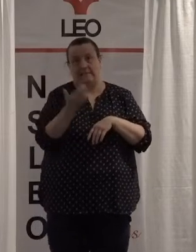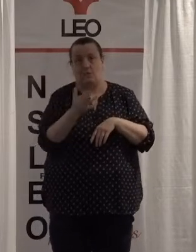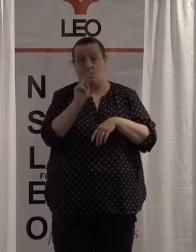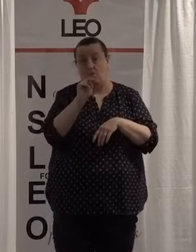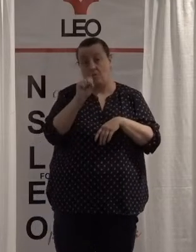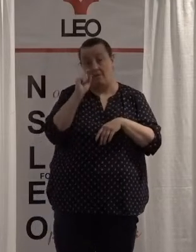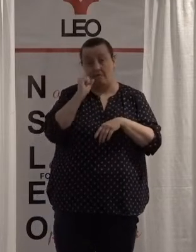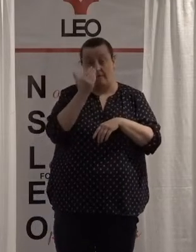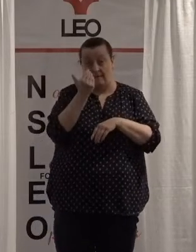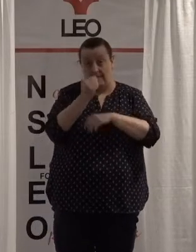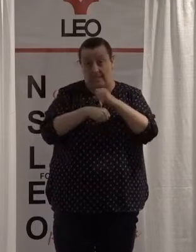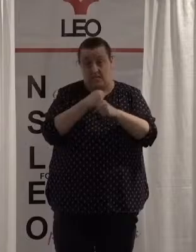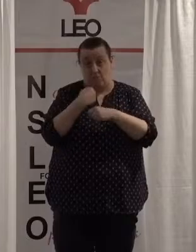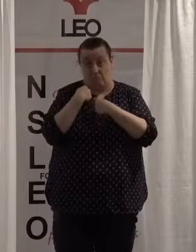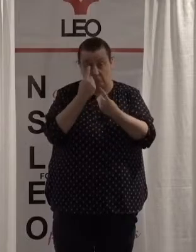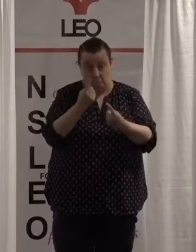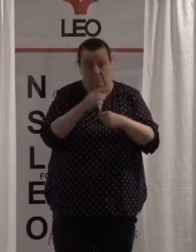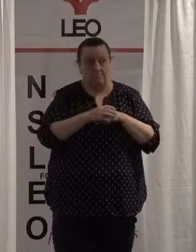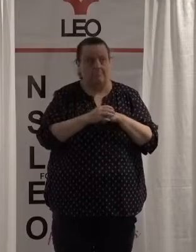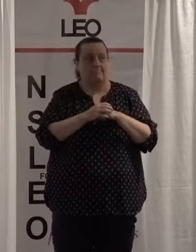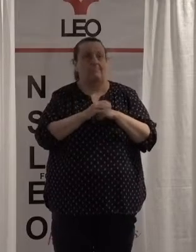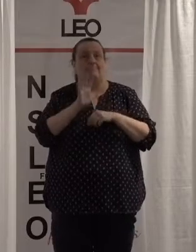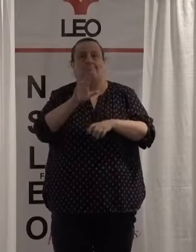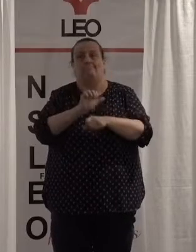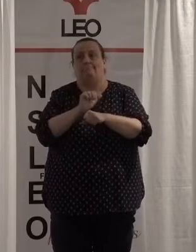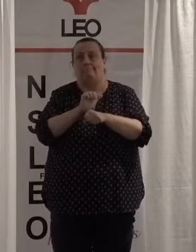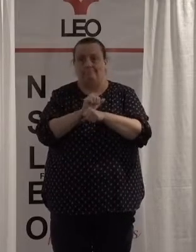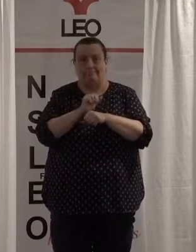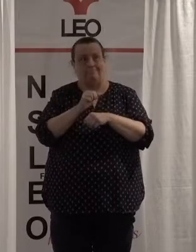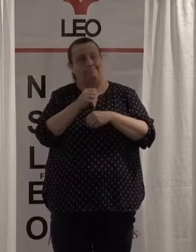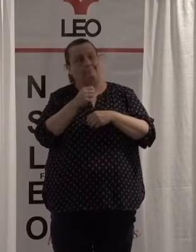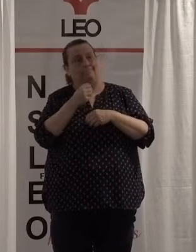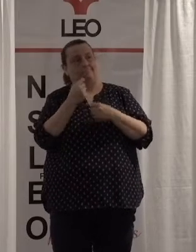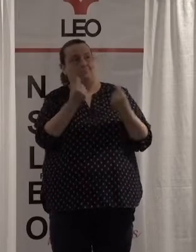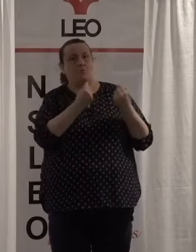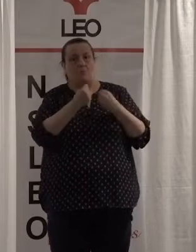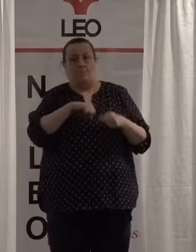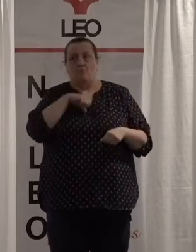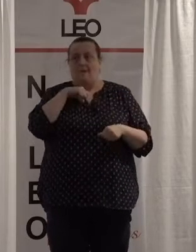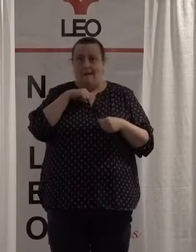AND SHE IS VERY PROUD OF THE WORK THAT CASINO HAS DONE FOR THE COMMUNITY.